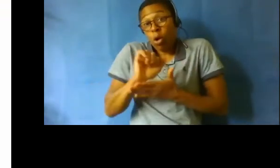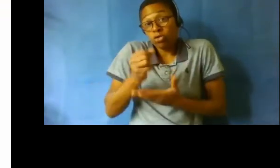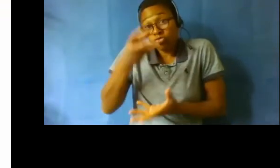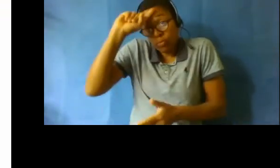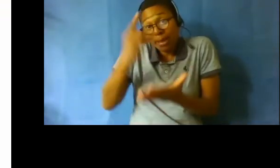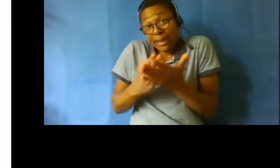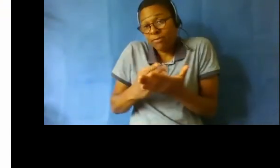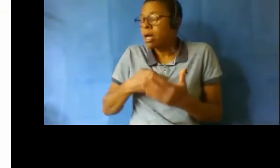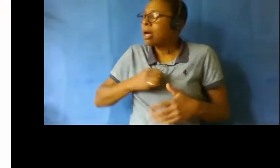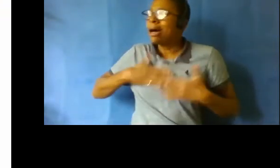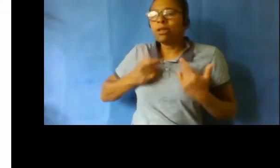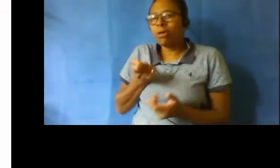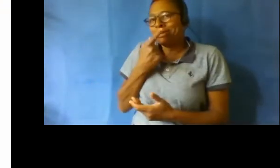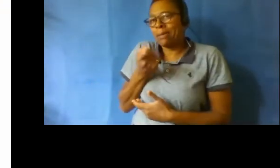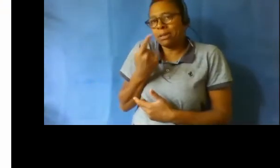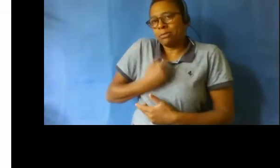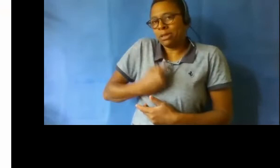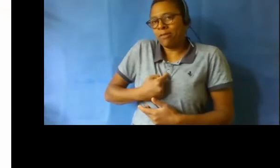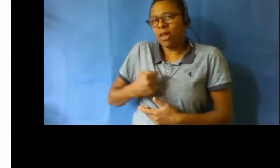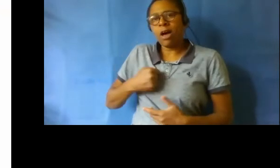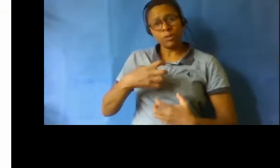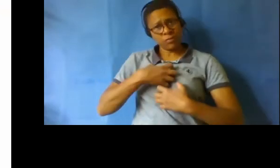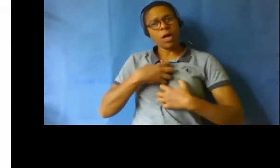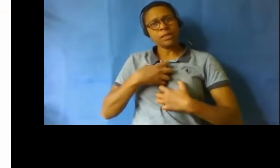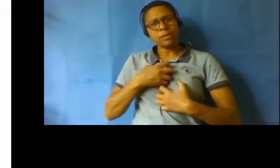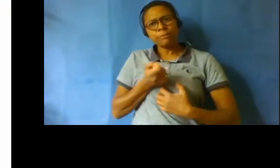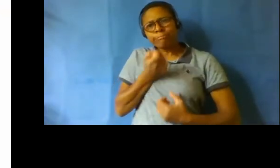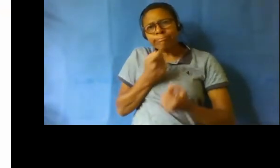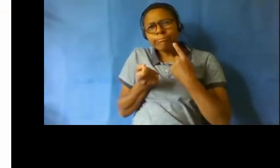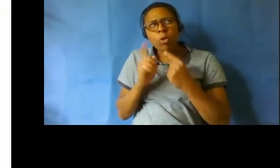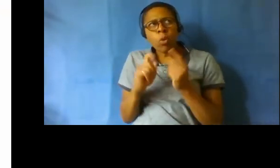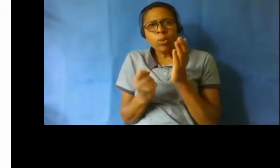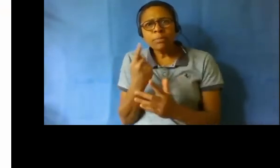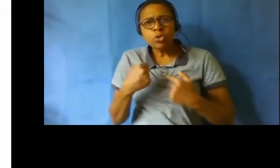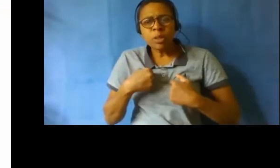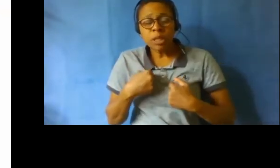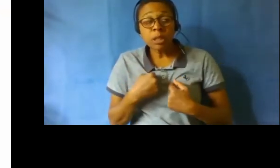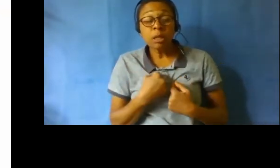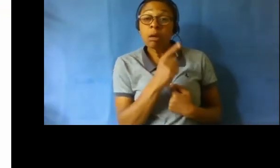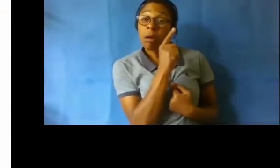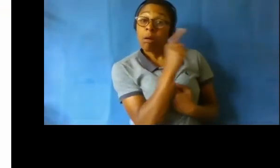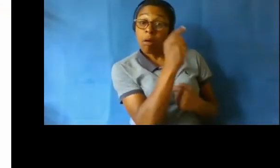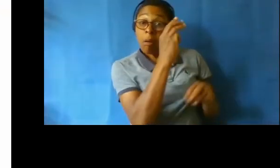about the adjustment period but my mom and grandma didn't want me to take them because they were worried about me turning into a zombie being able to